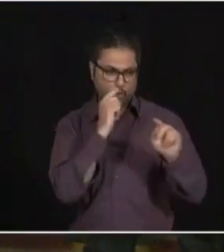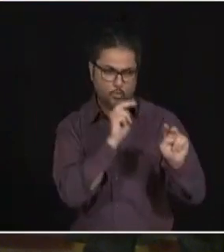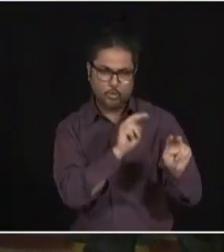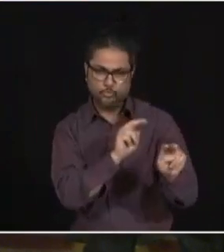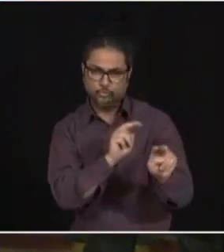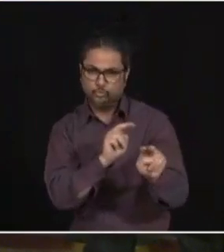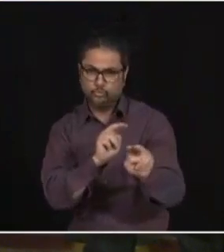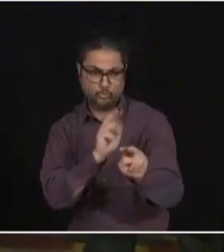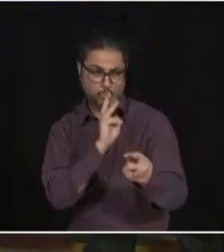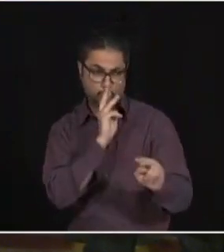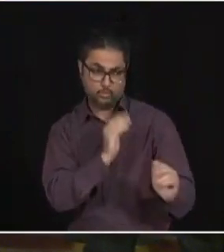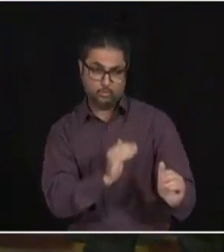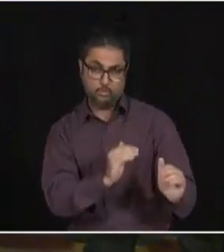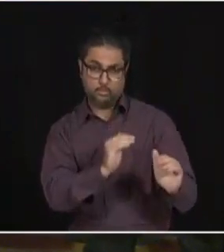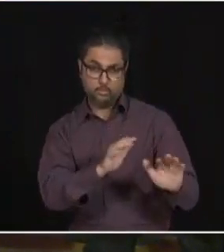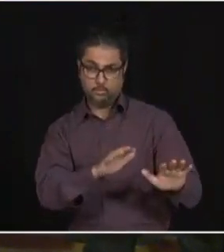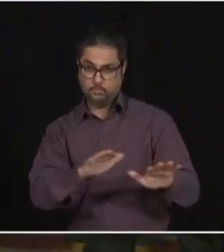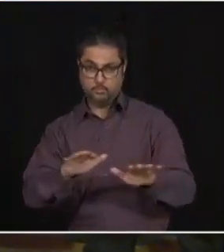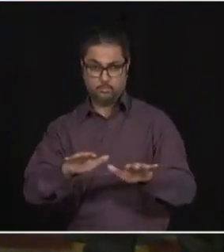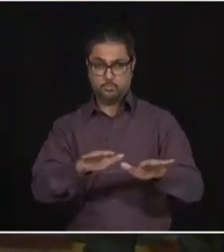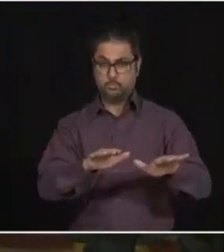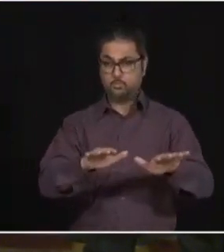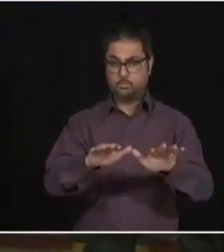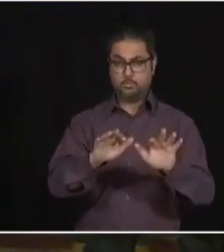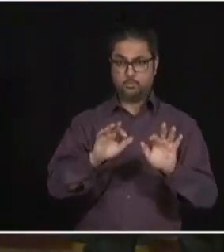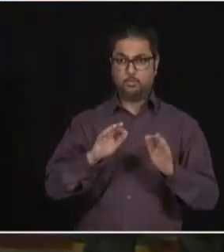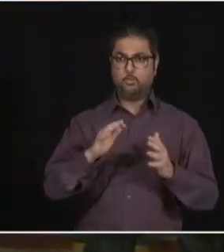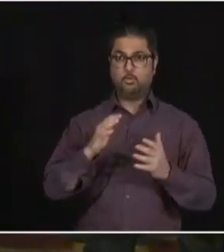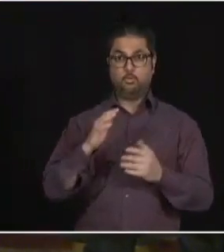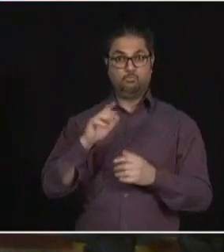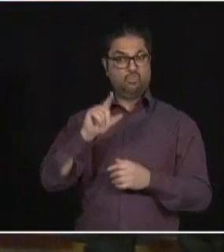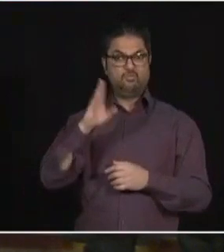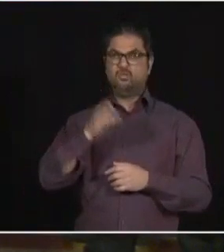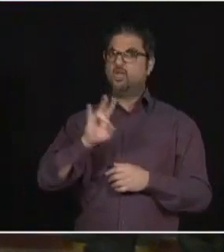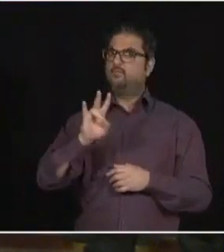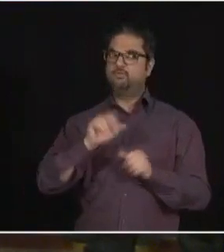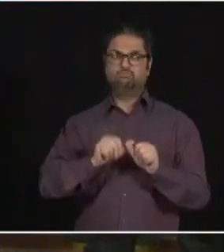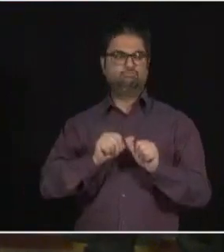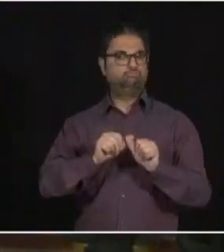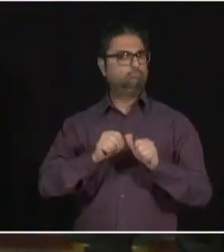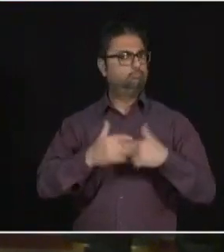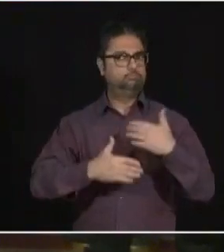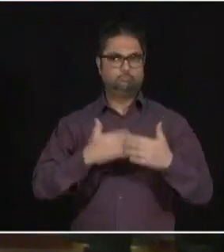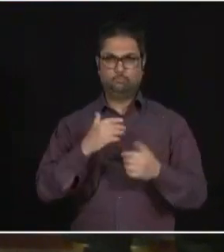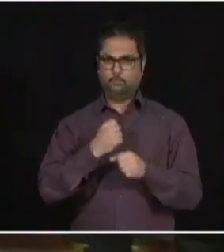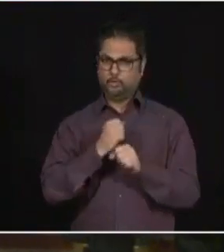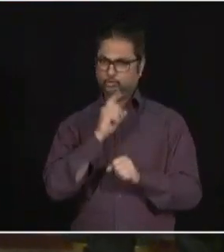in every waterway across the province. Surveillance flights have already begun